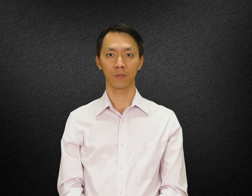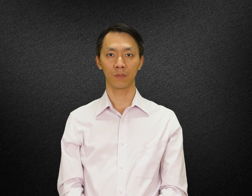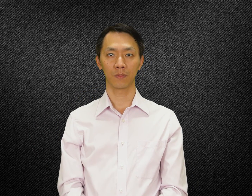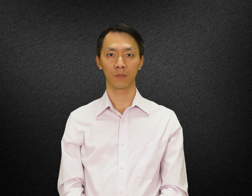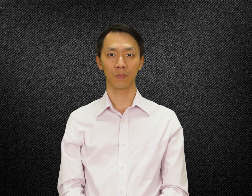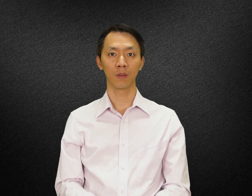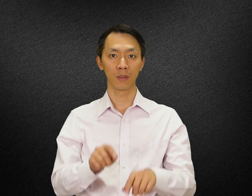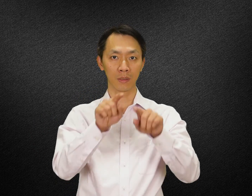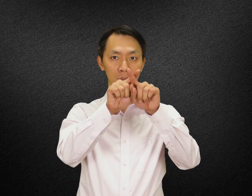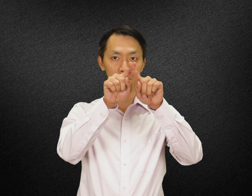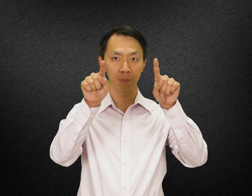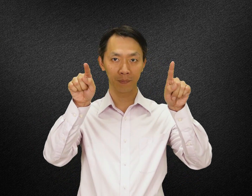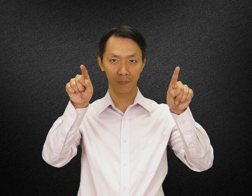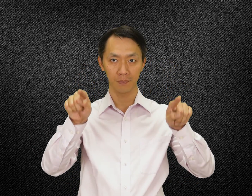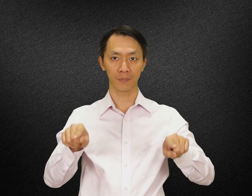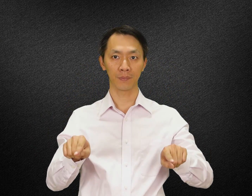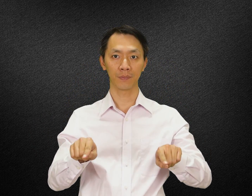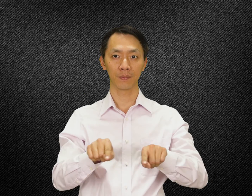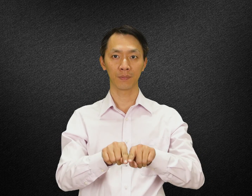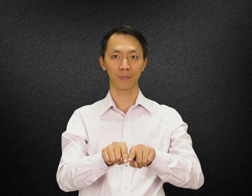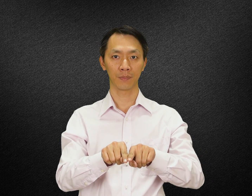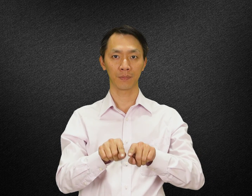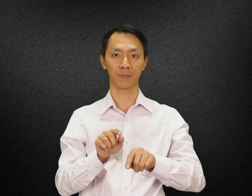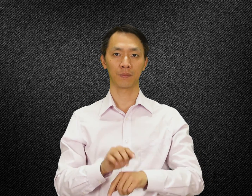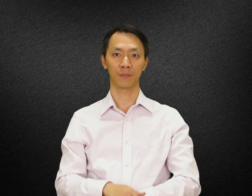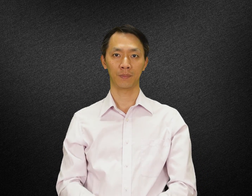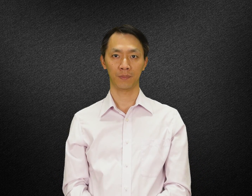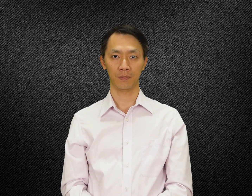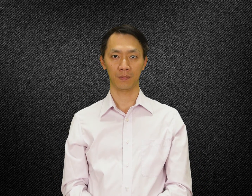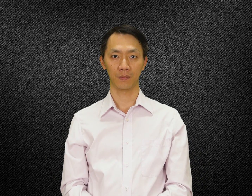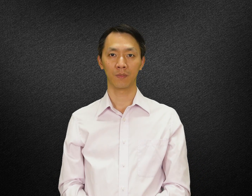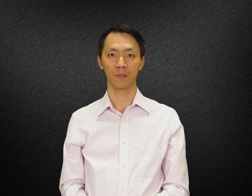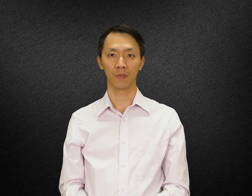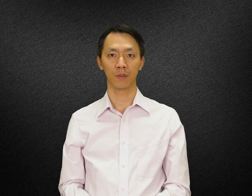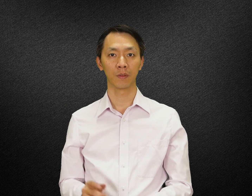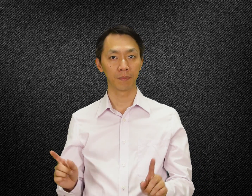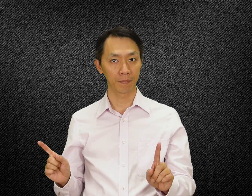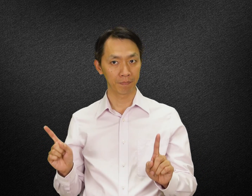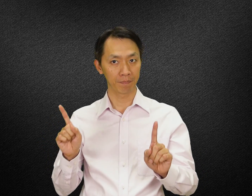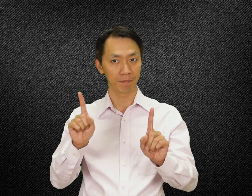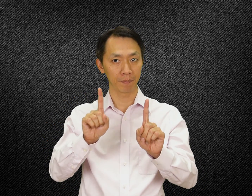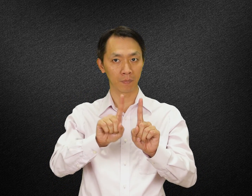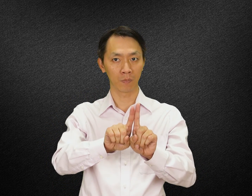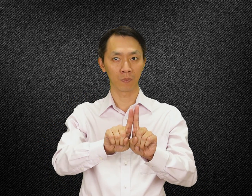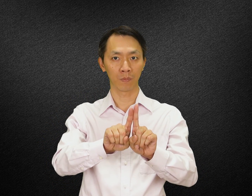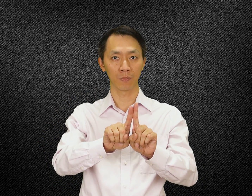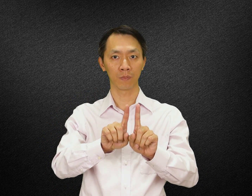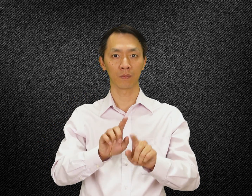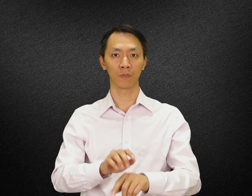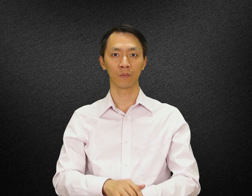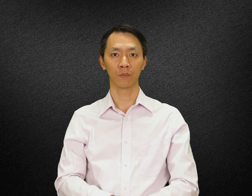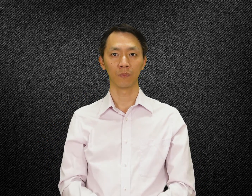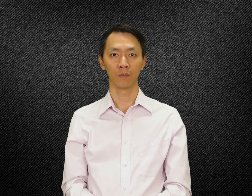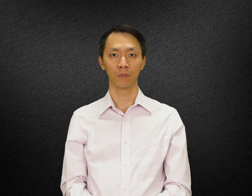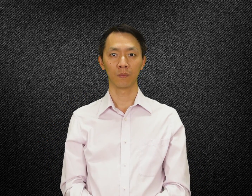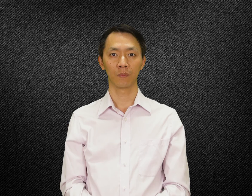paper / a piece of accompany